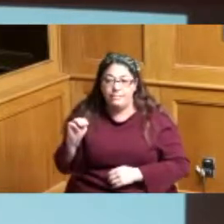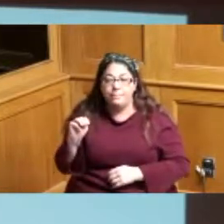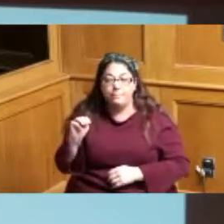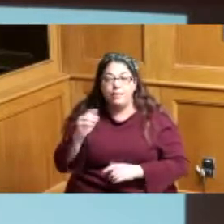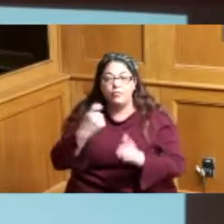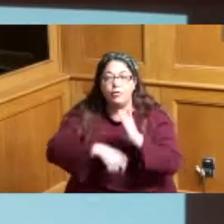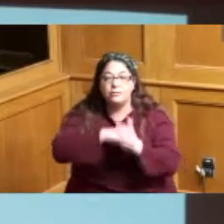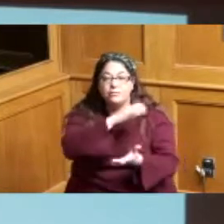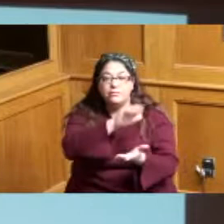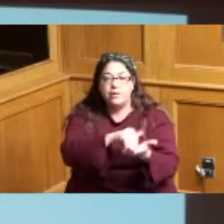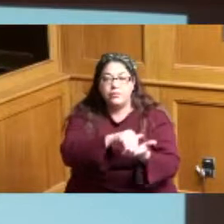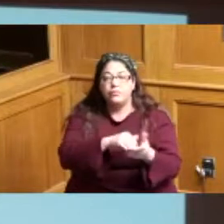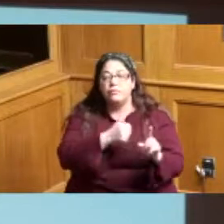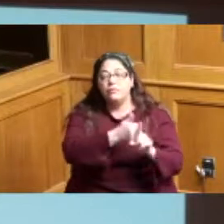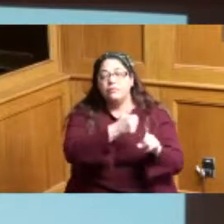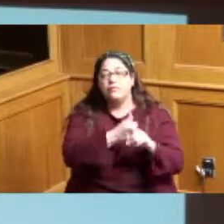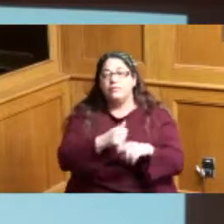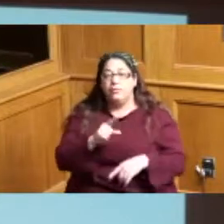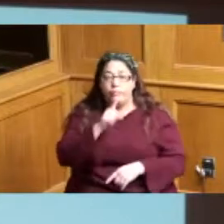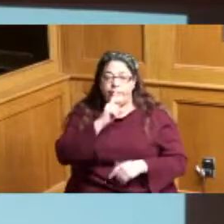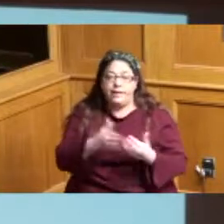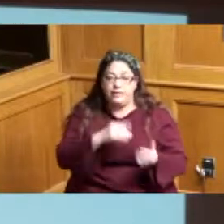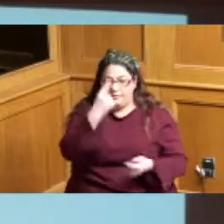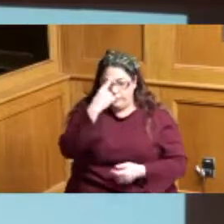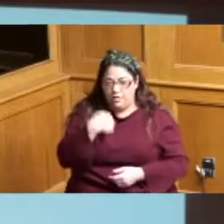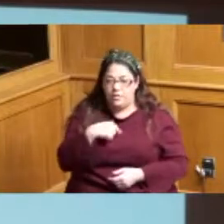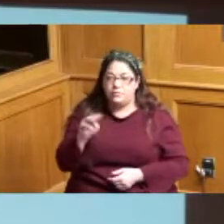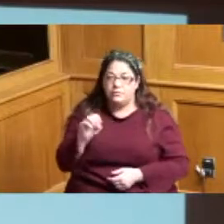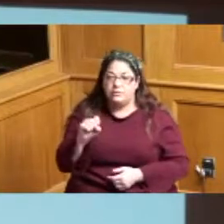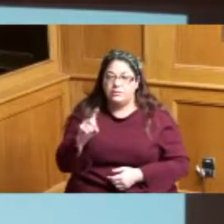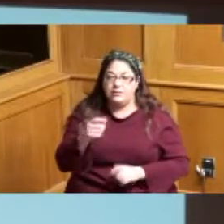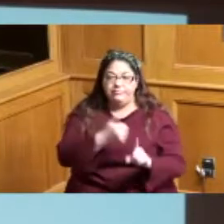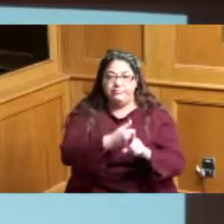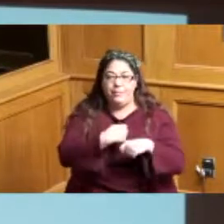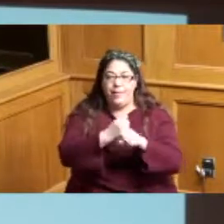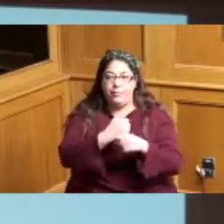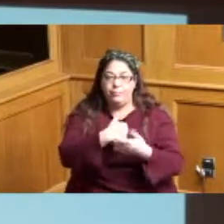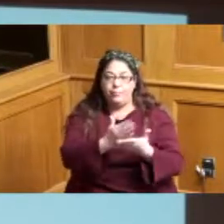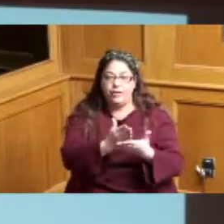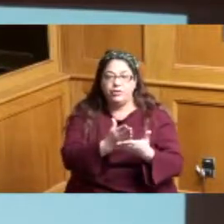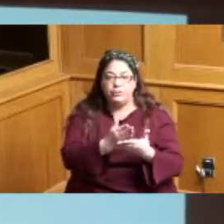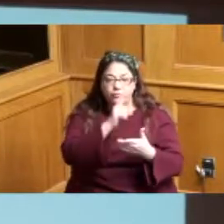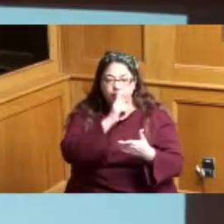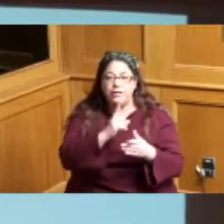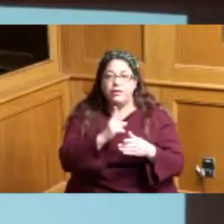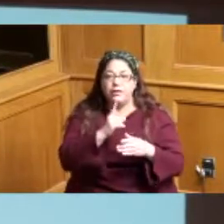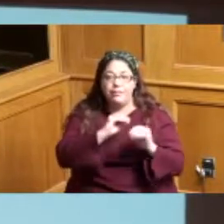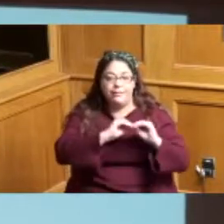made this step really straightforward MSD creates their budget based on clearly defined cost centers